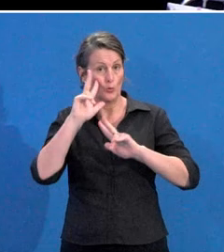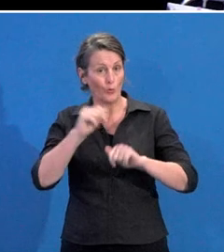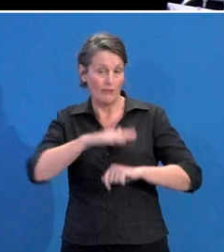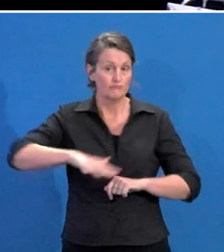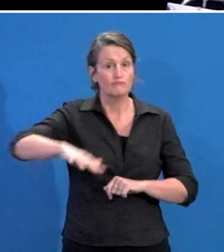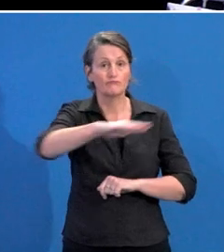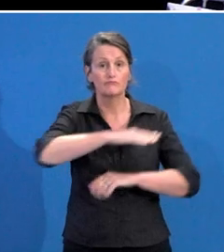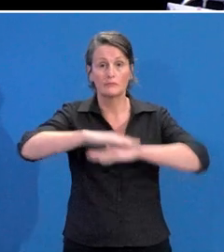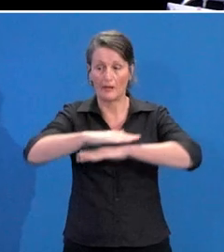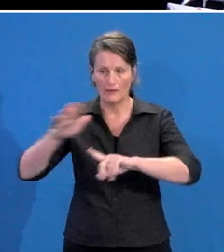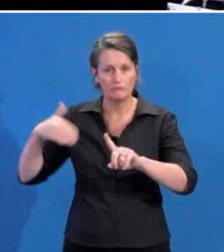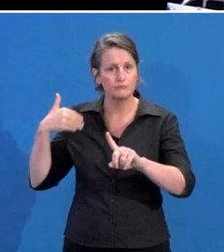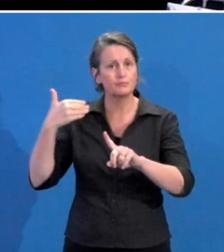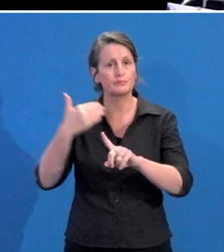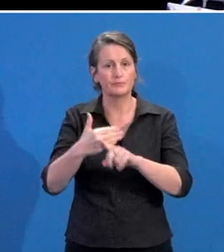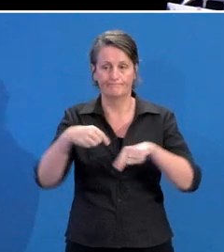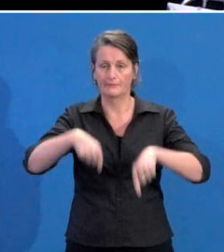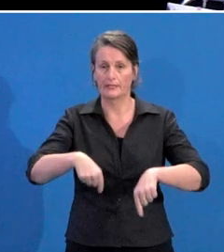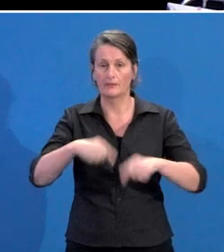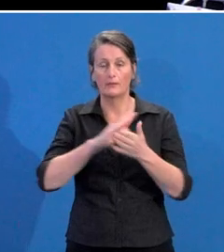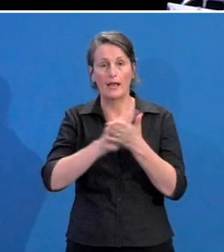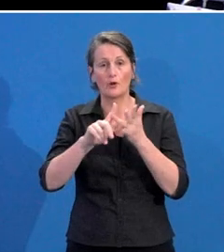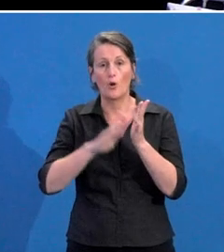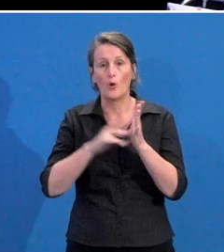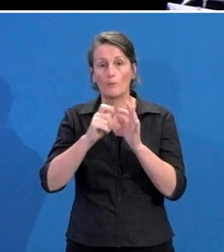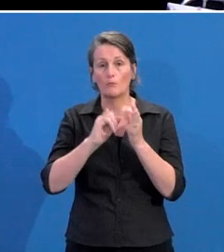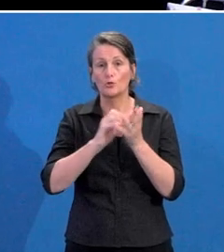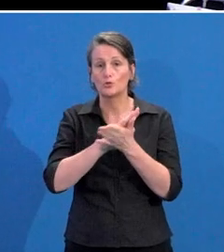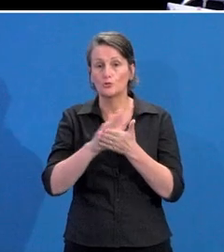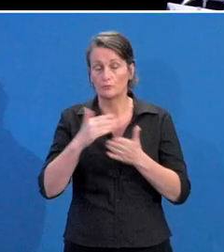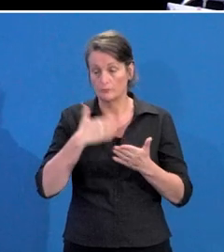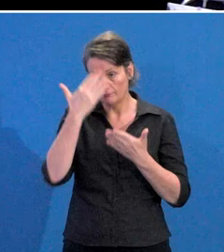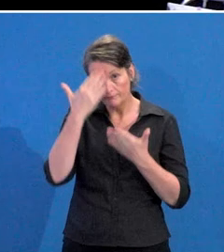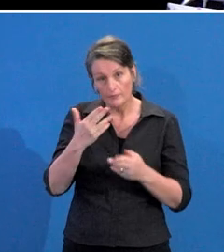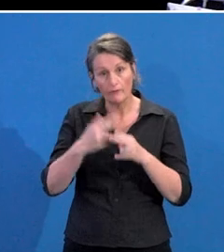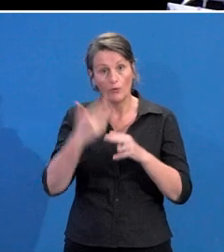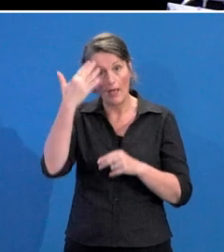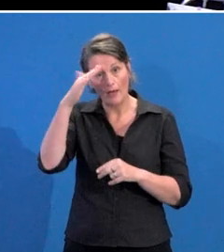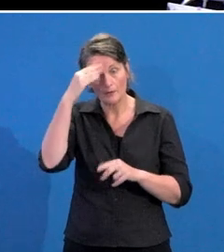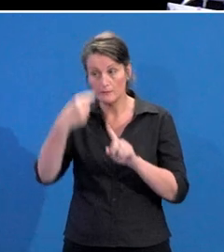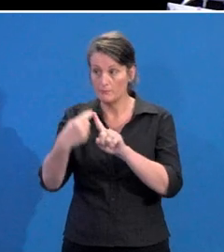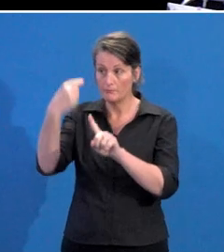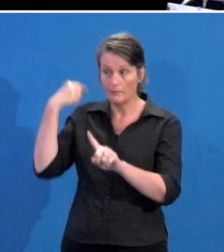hearing is taking place at Homebush, and we pay our respects to their elders past, present and emerging.